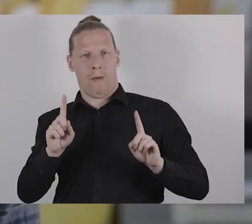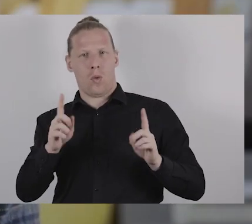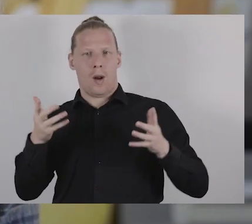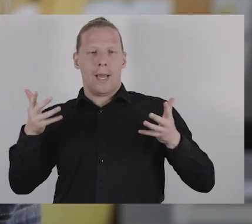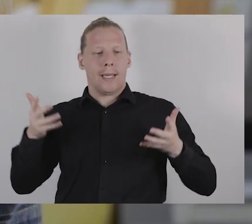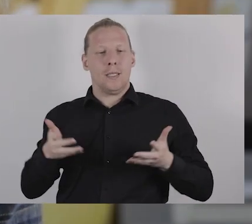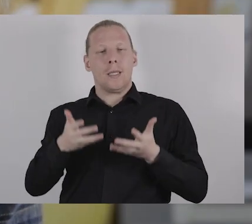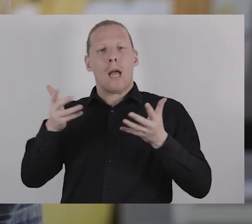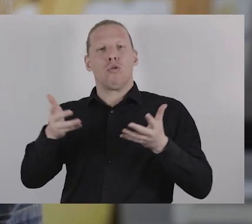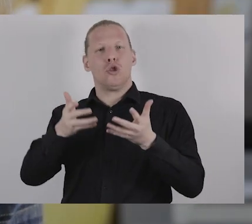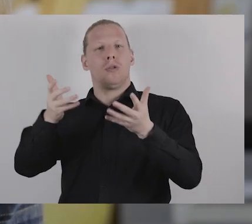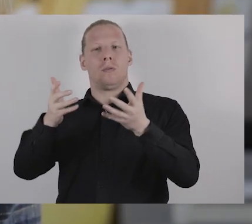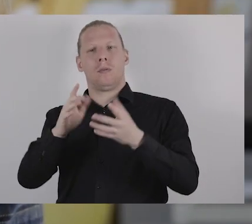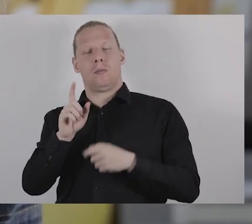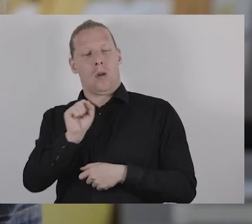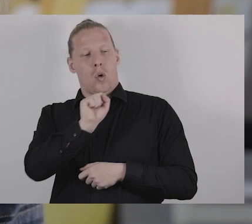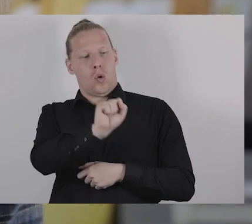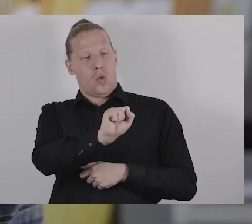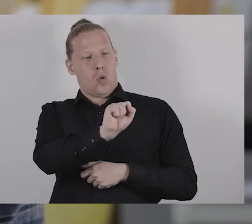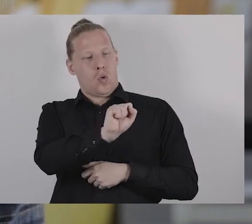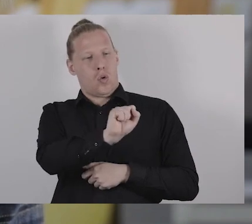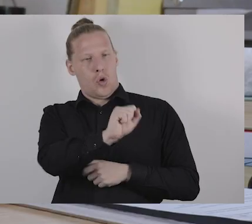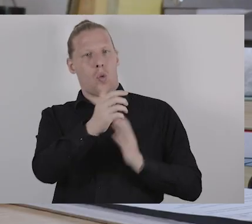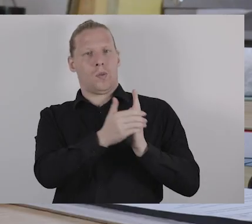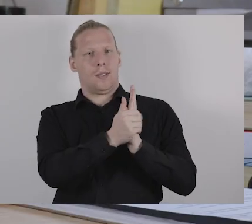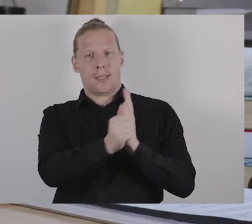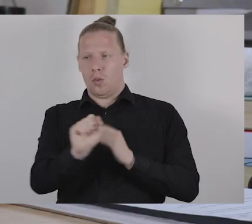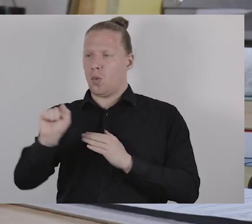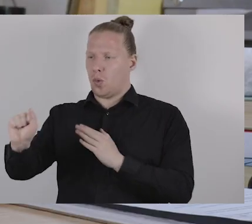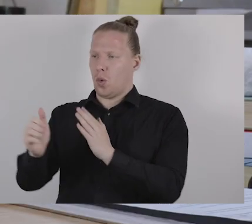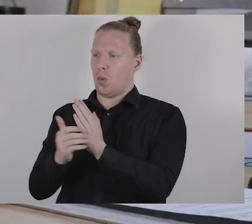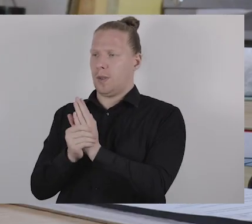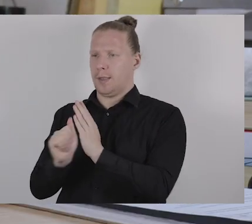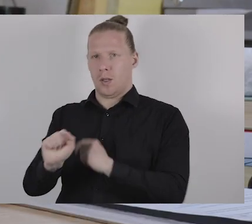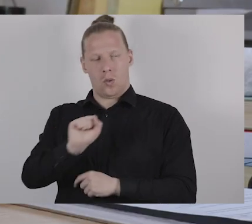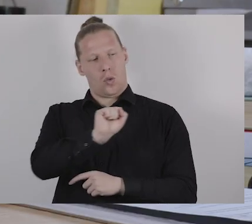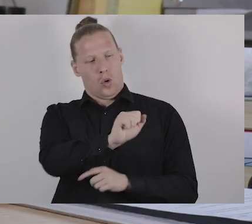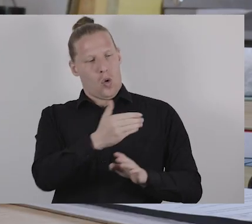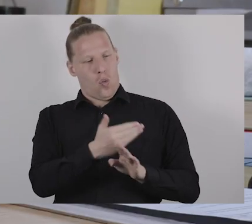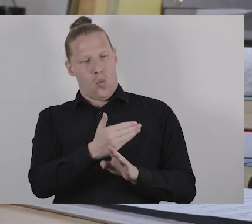where everybody's contribution... is recognised and honoured